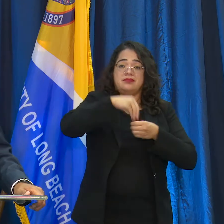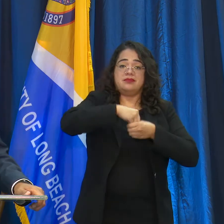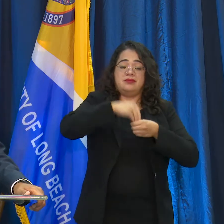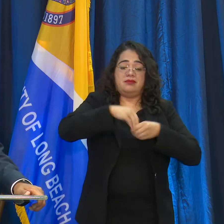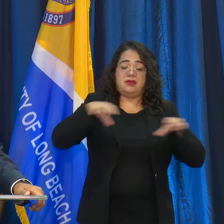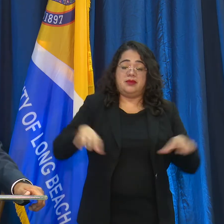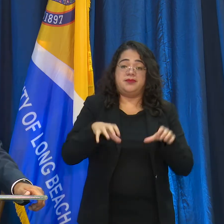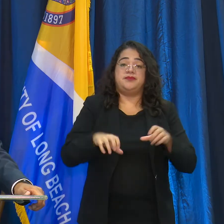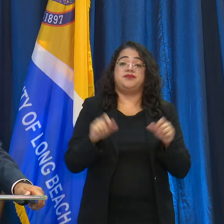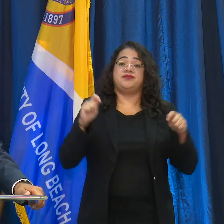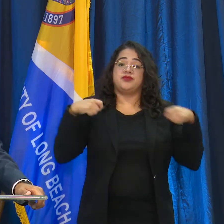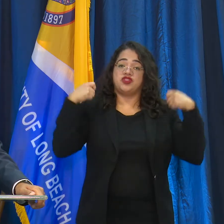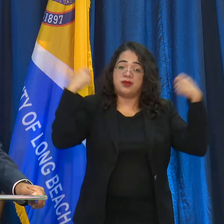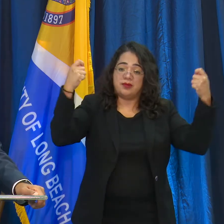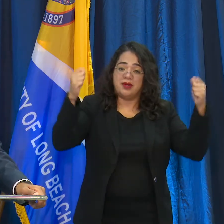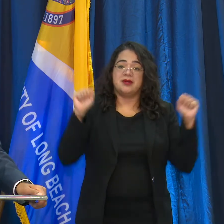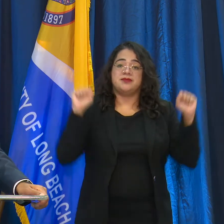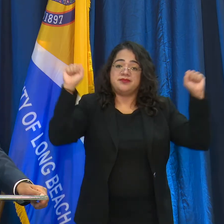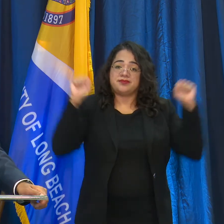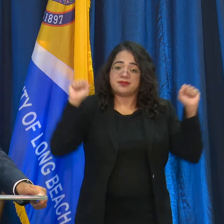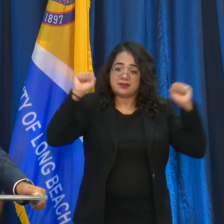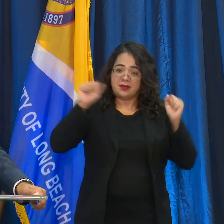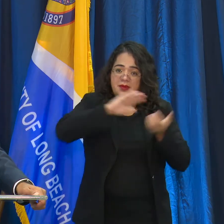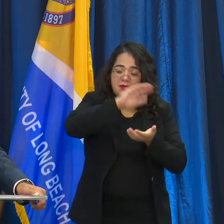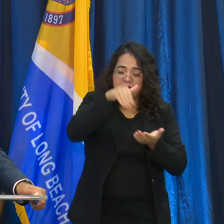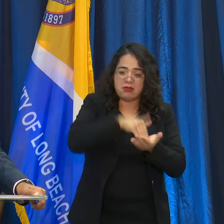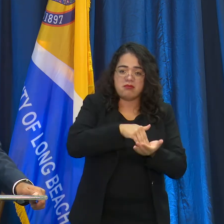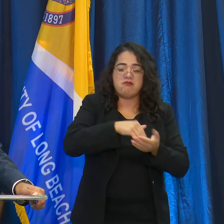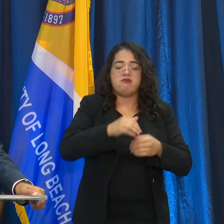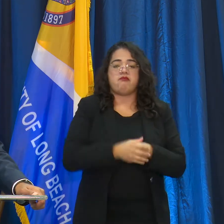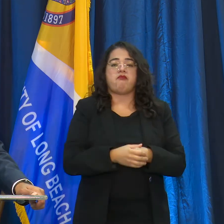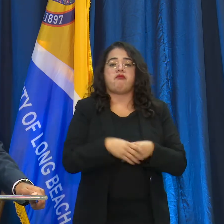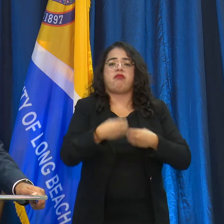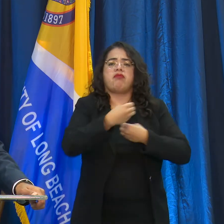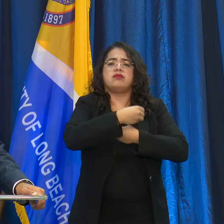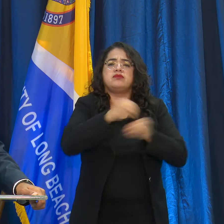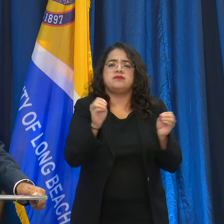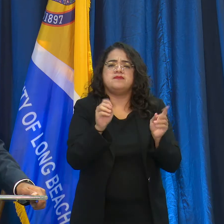gyms and fitness centers, we know that office places that are